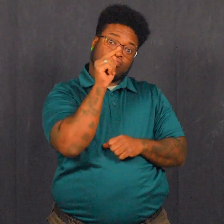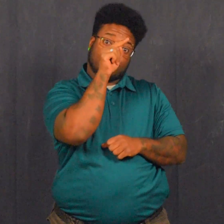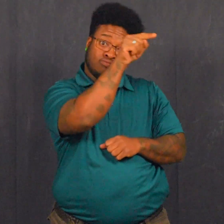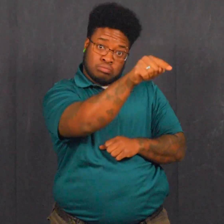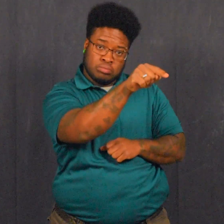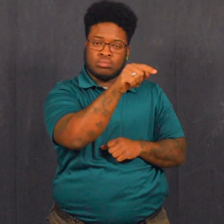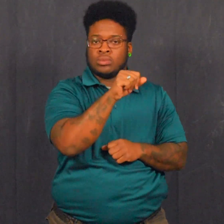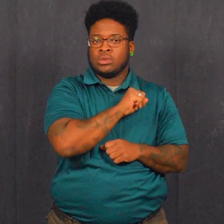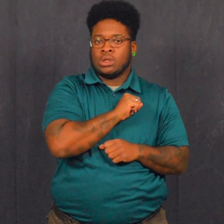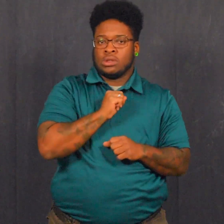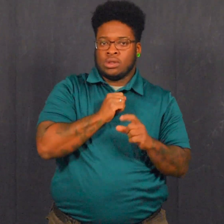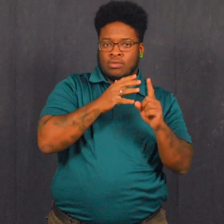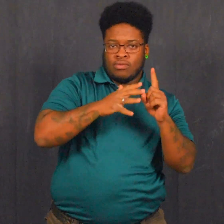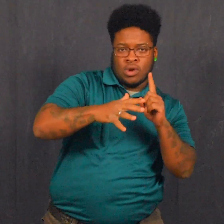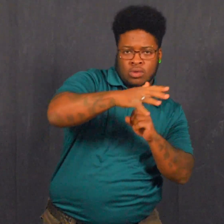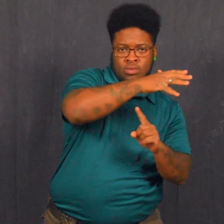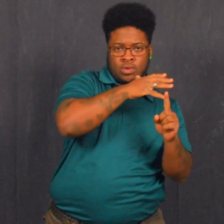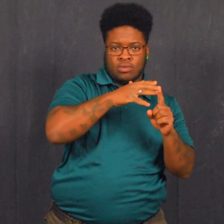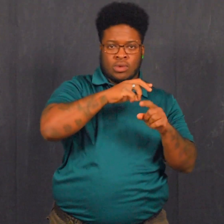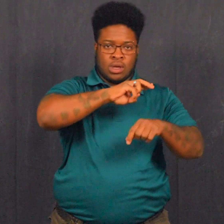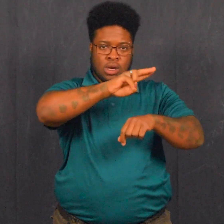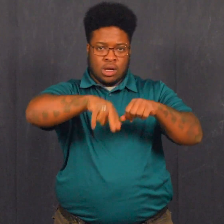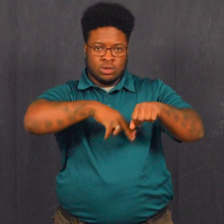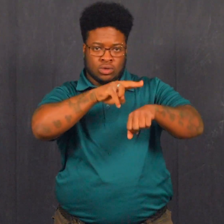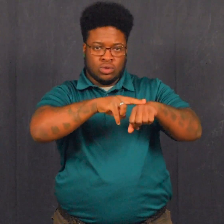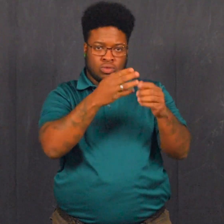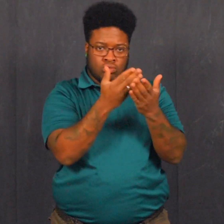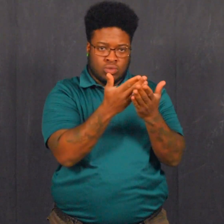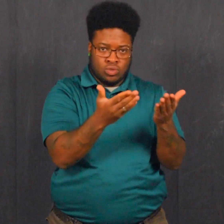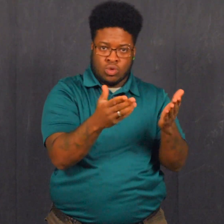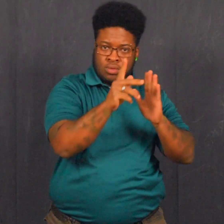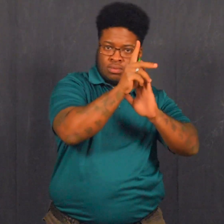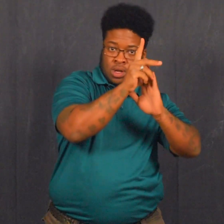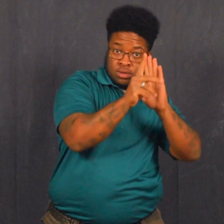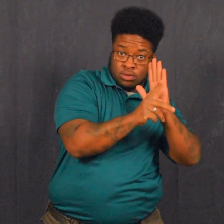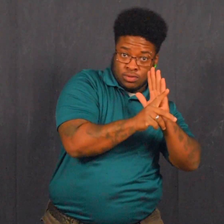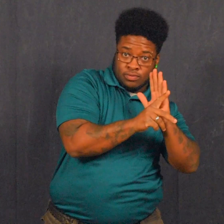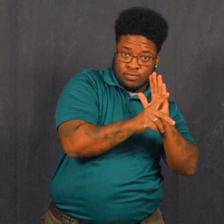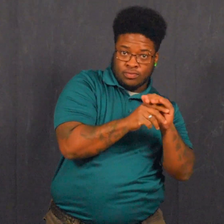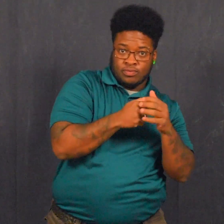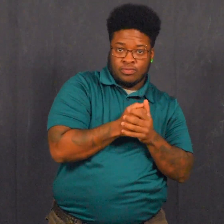Senate Environment and Natural Resources Policy and